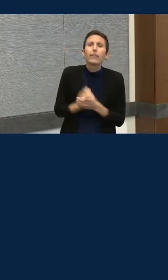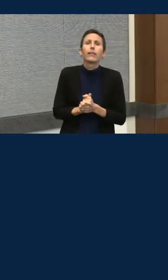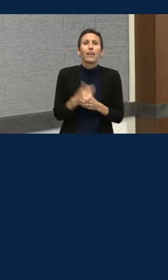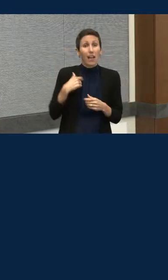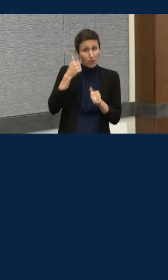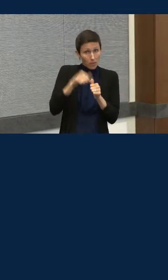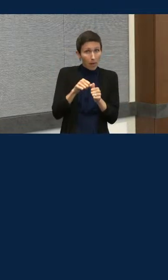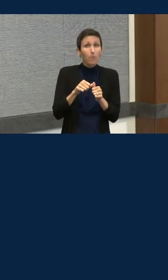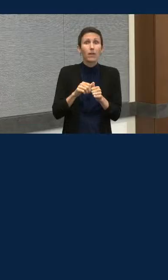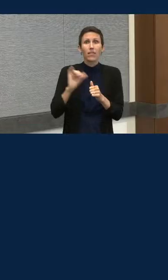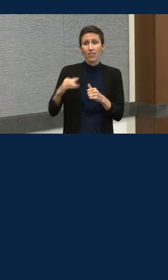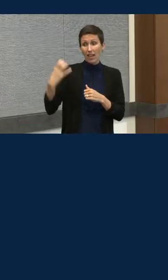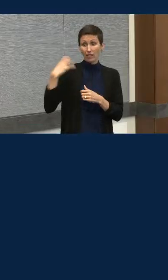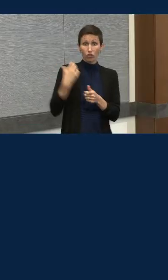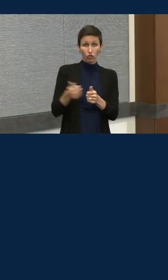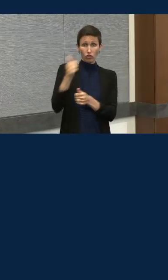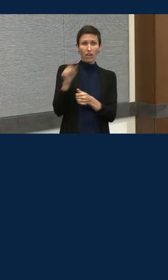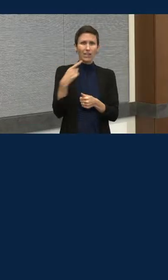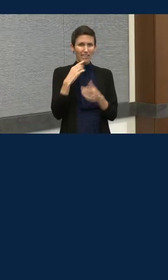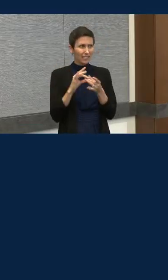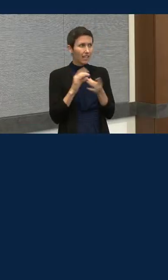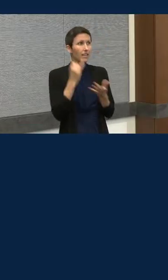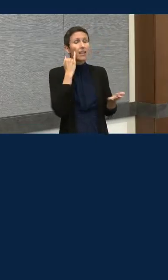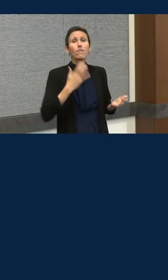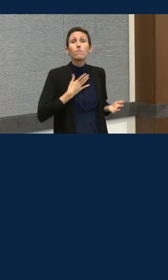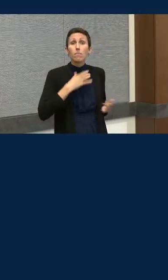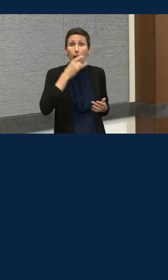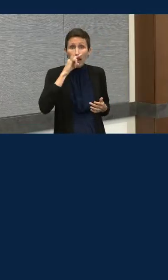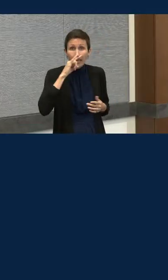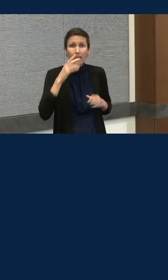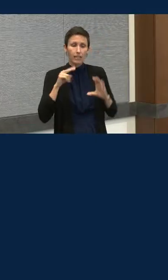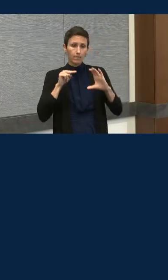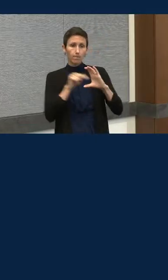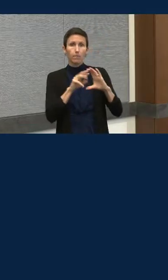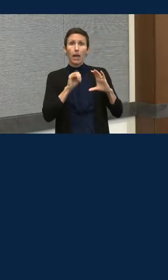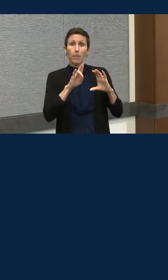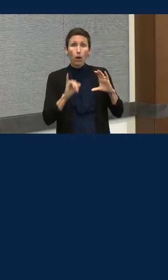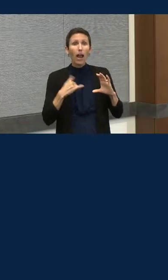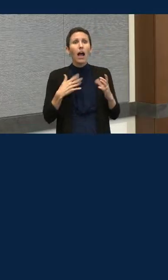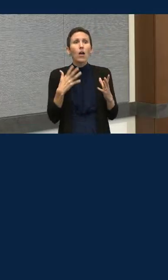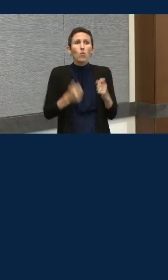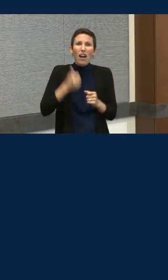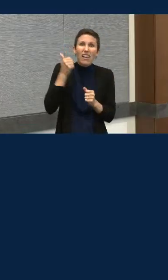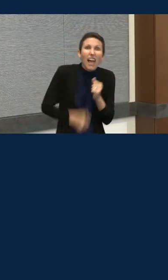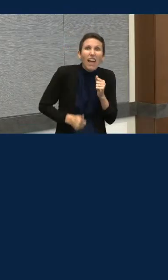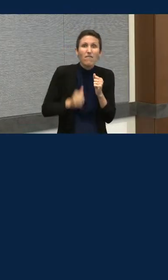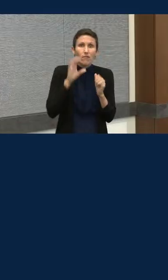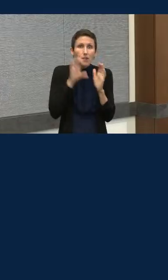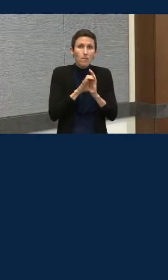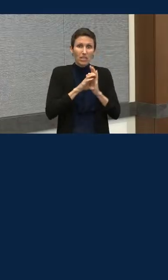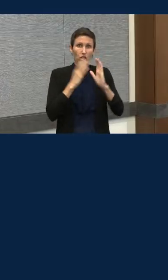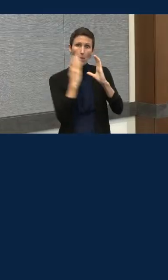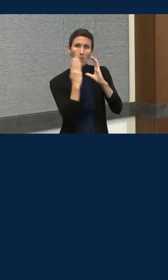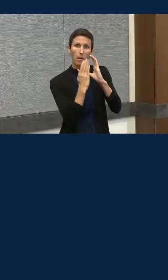study section said if my kids in MRI scan I want every one this